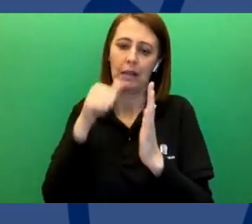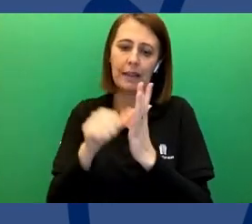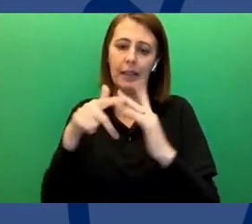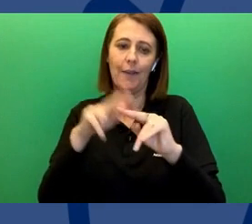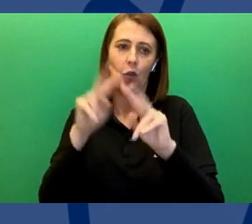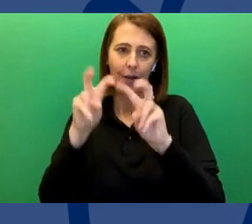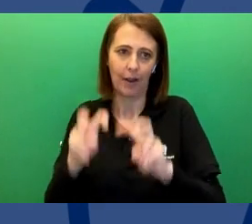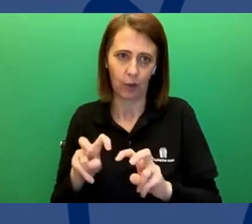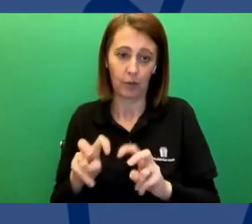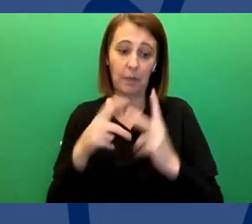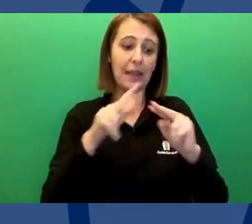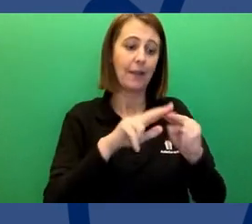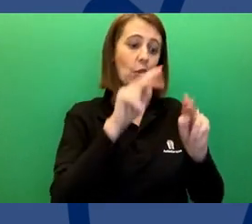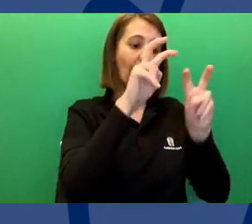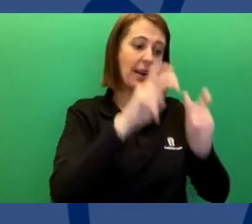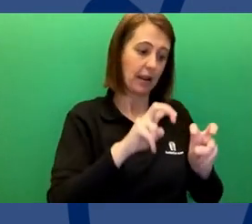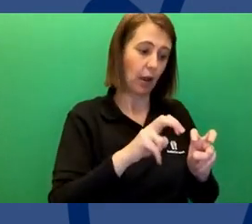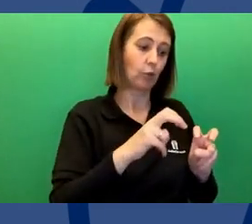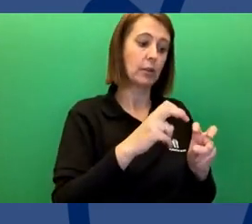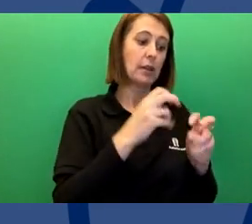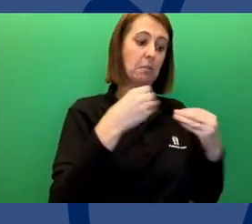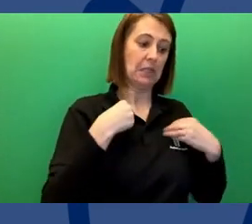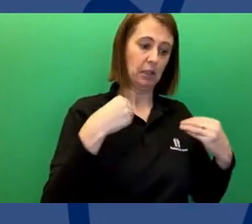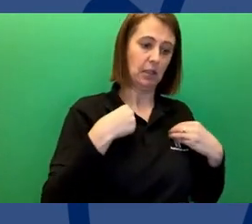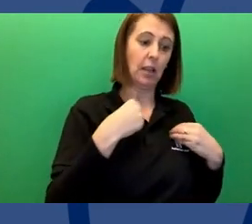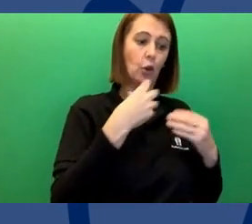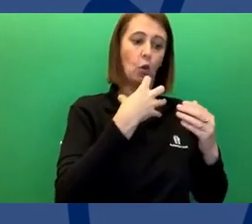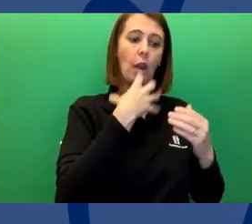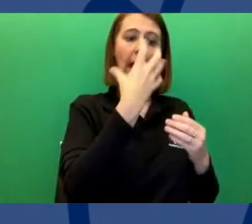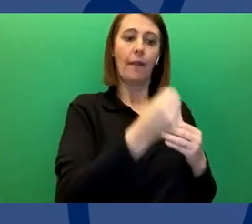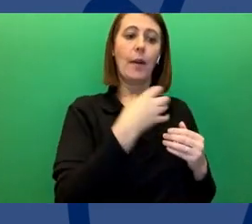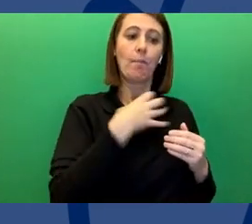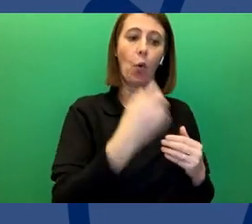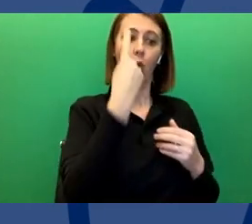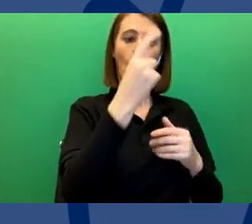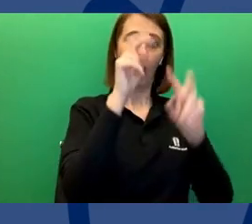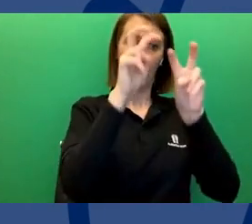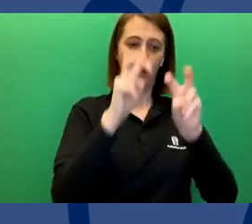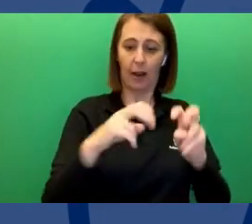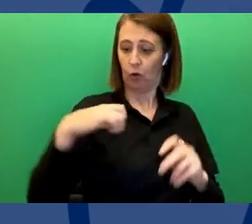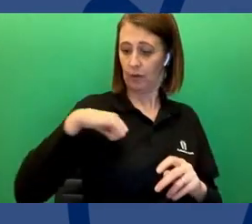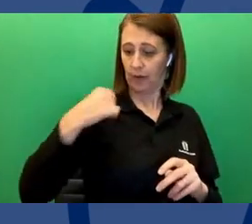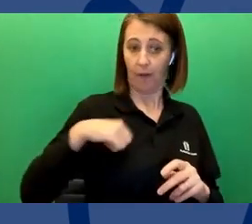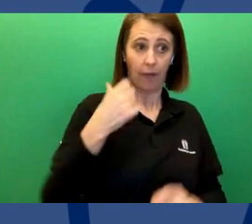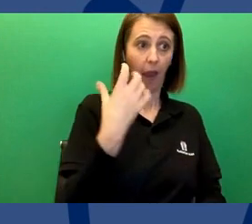with more than one person, so it has employees, then you can write your own letter. So it's